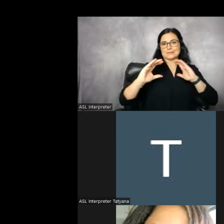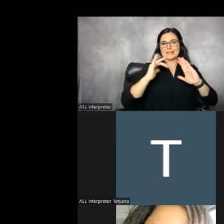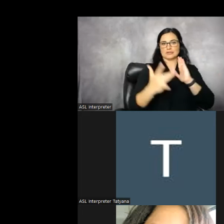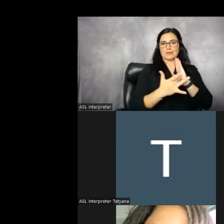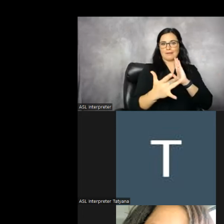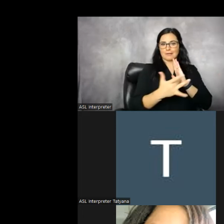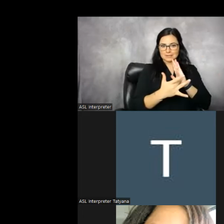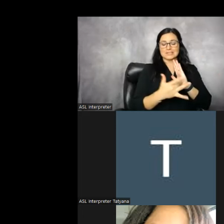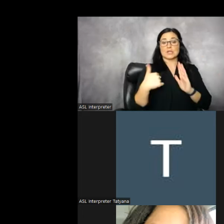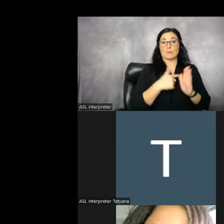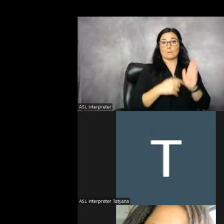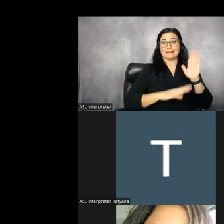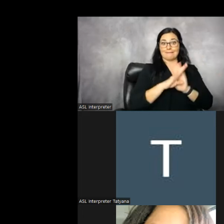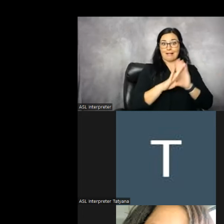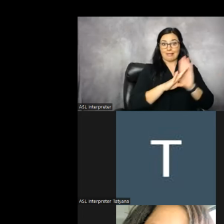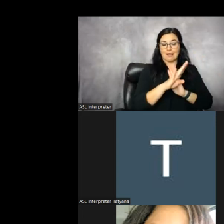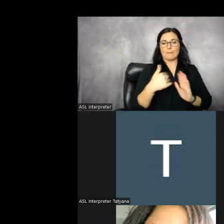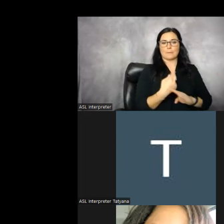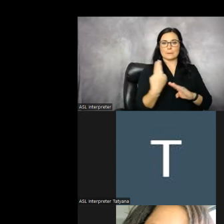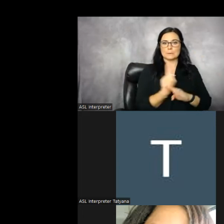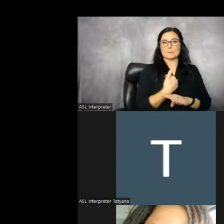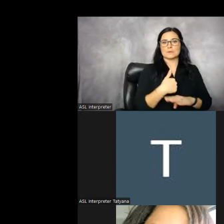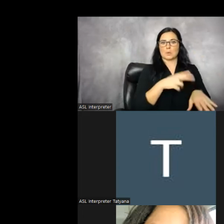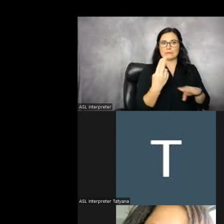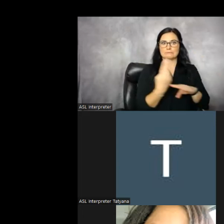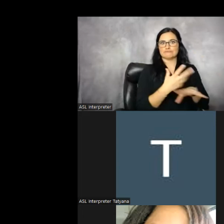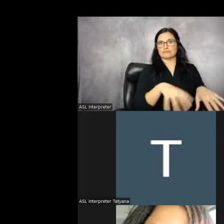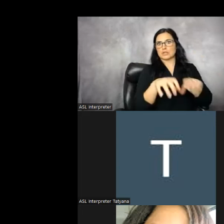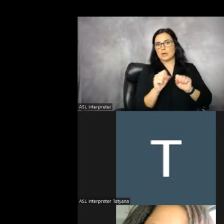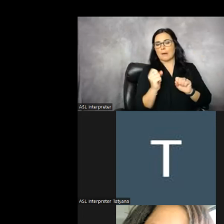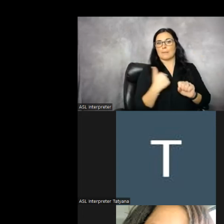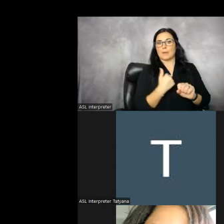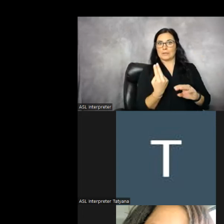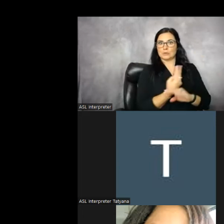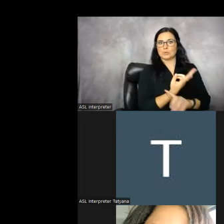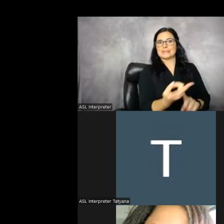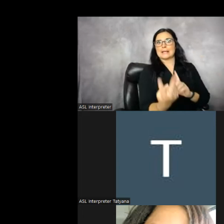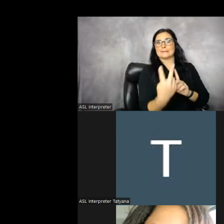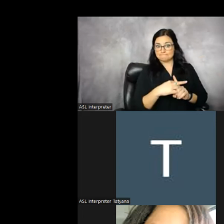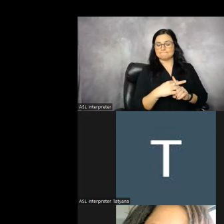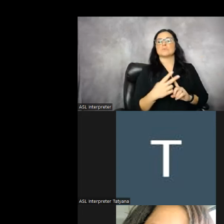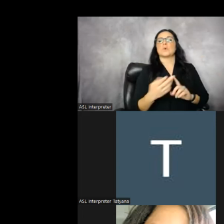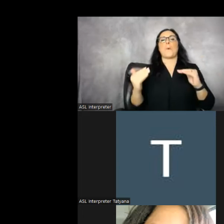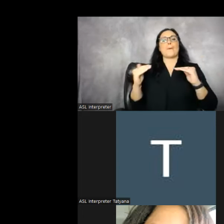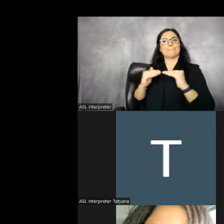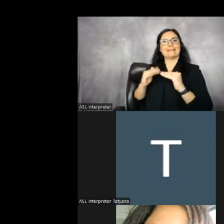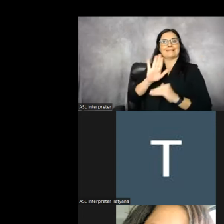that we develop, that we use, that we adopt, that we procure meet these requirements.